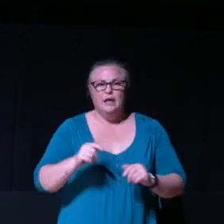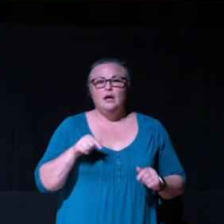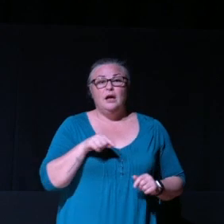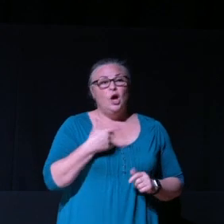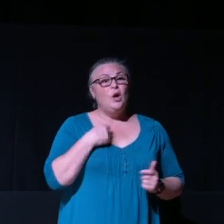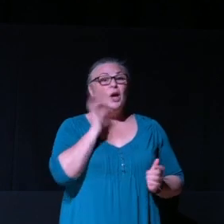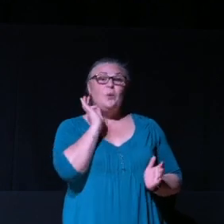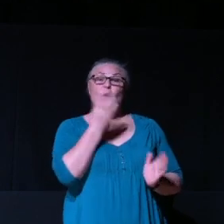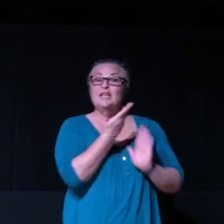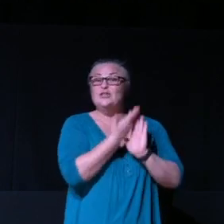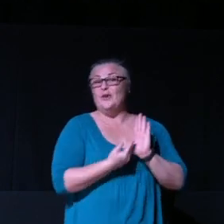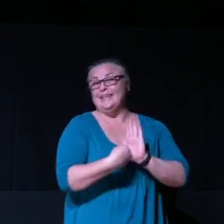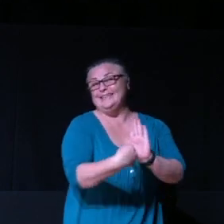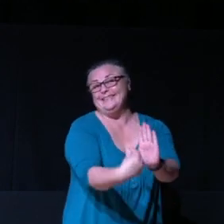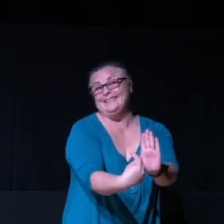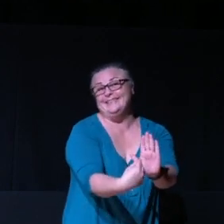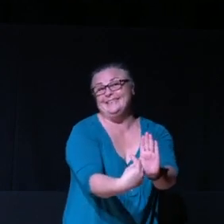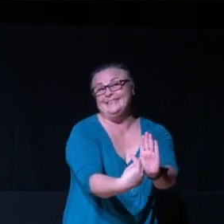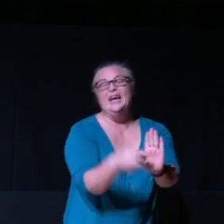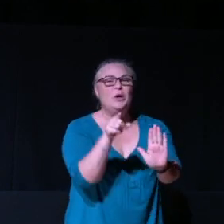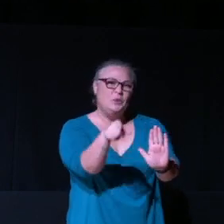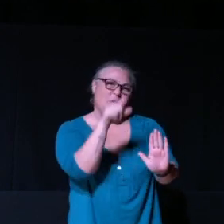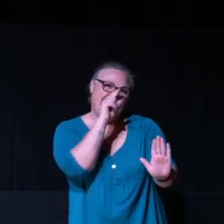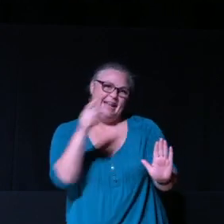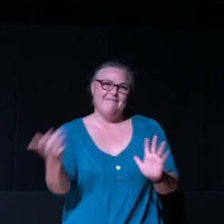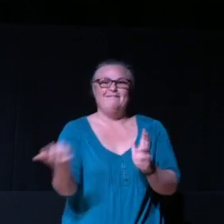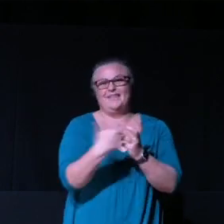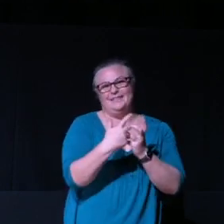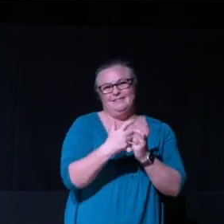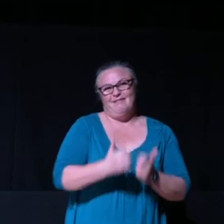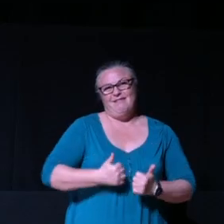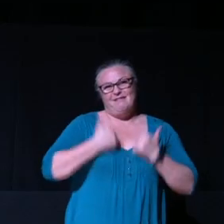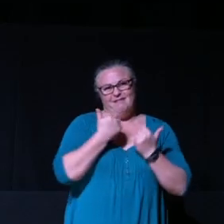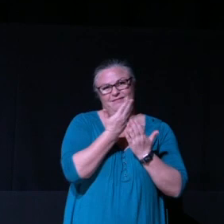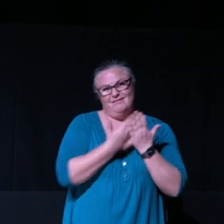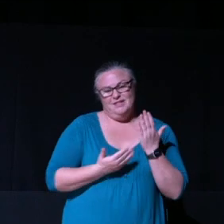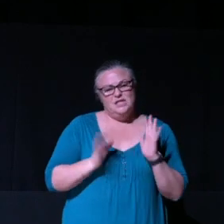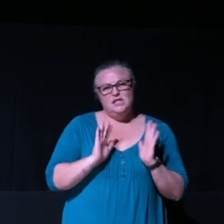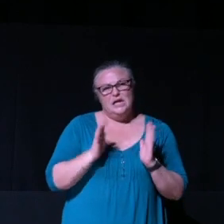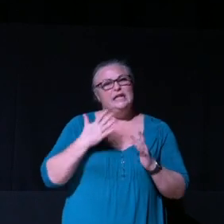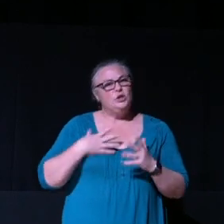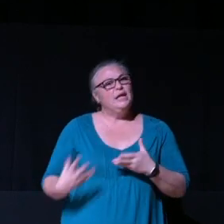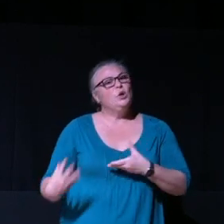into what we've already got, like our set piece. So as someone with First